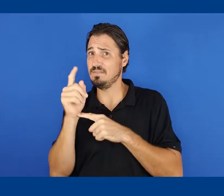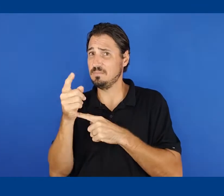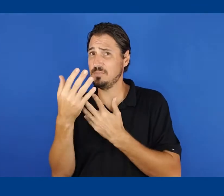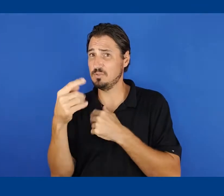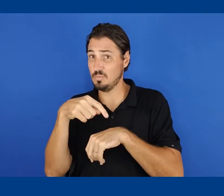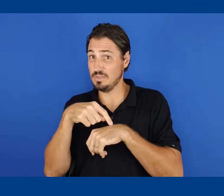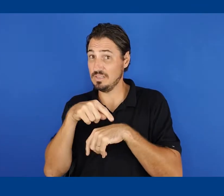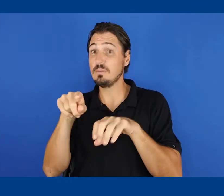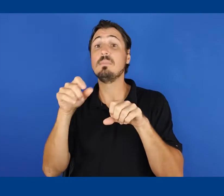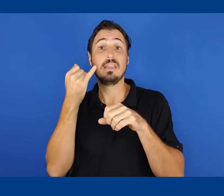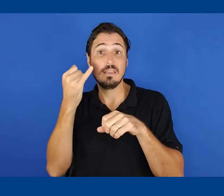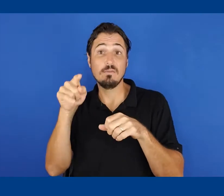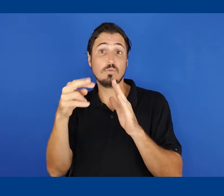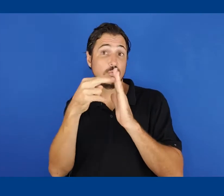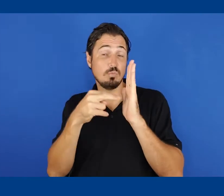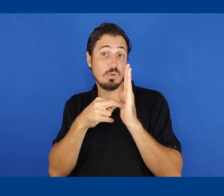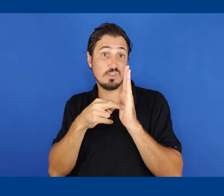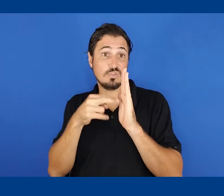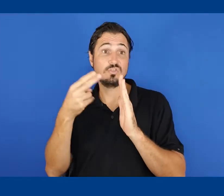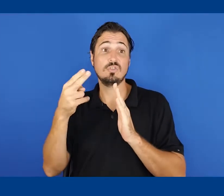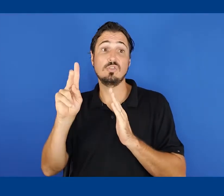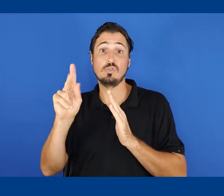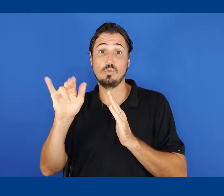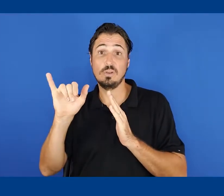Kauai.gov/test